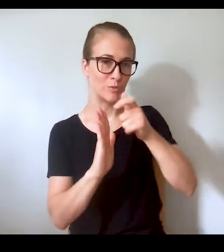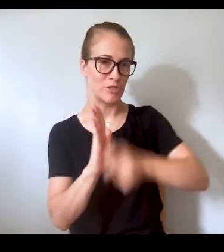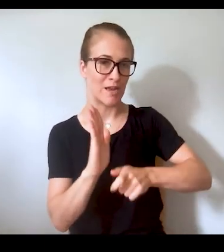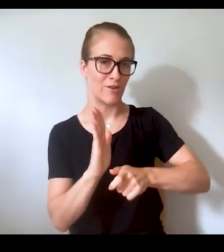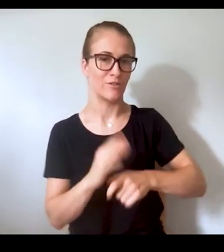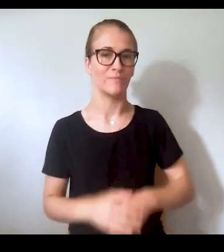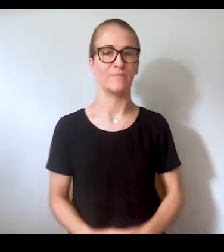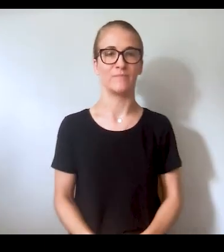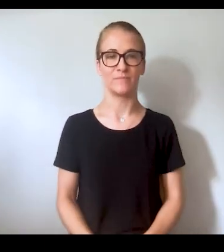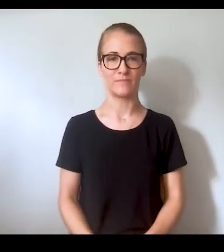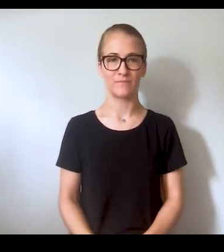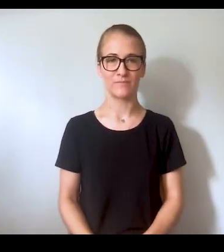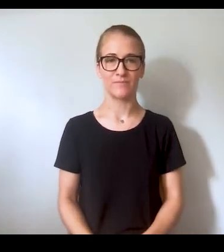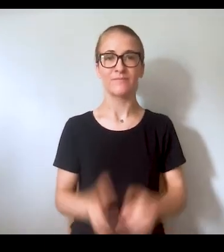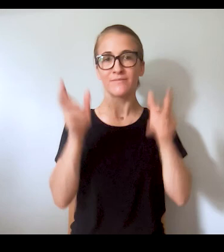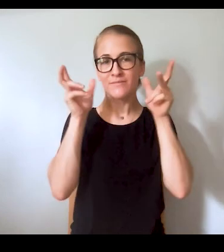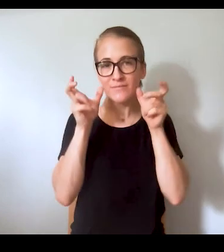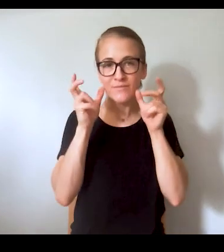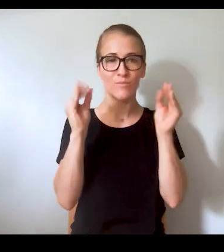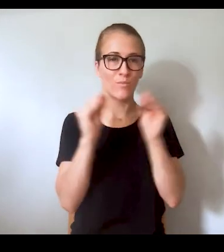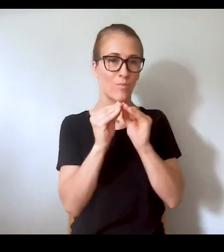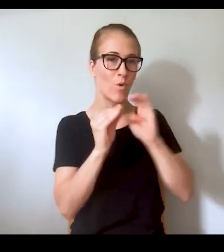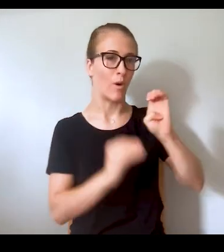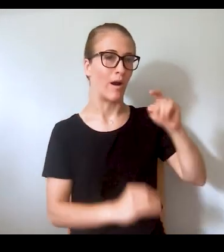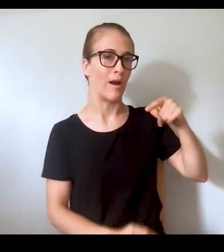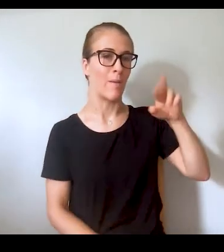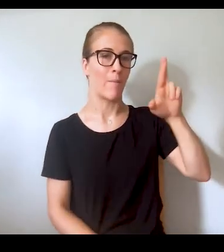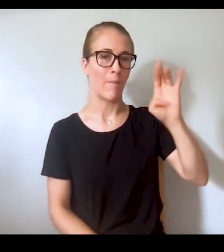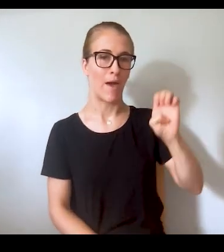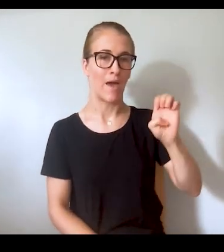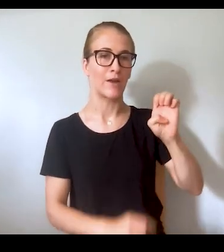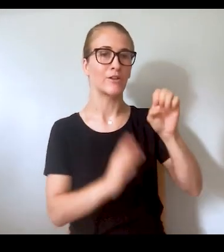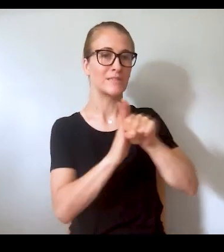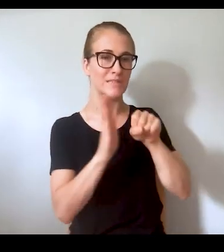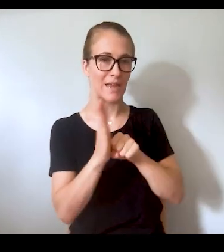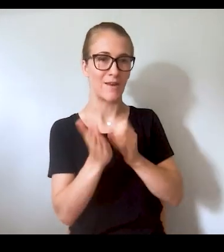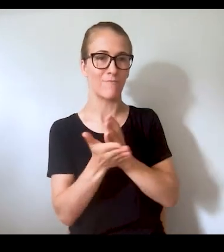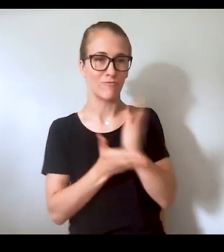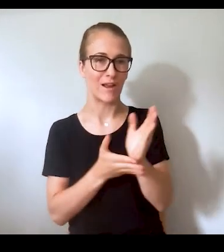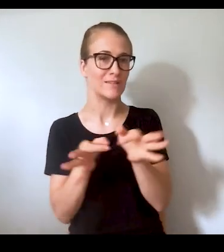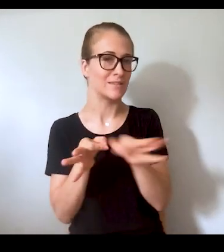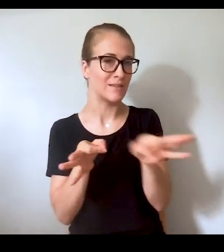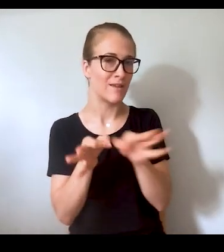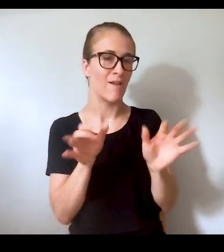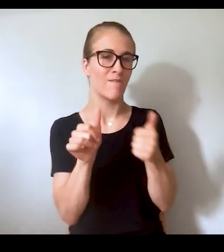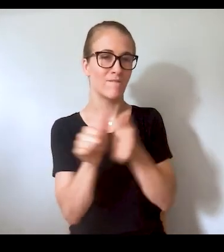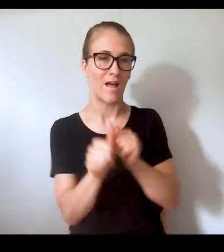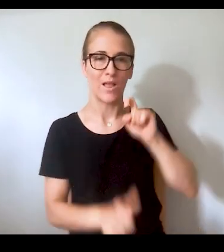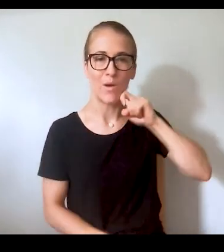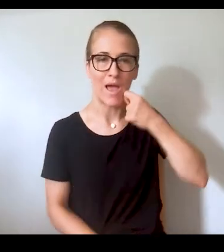To listen to more "Empire State of Rights: Closed Captioned," follow us on Apple Podcasts and Spotify.